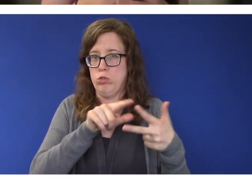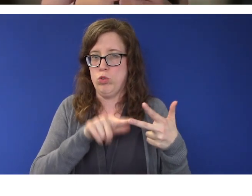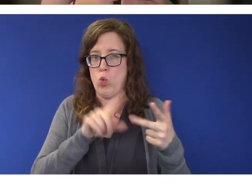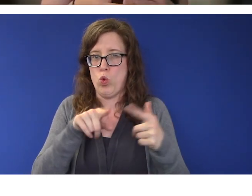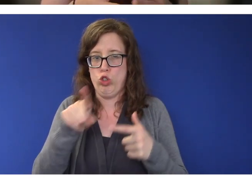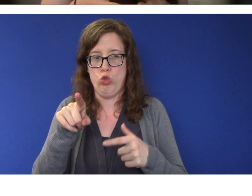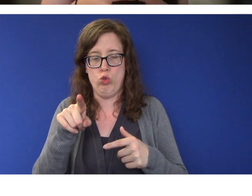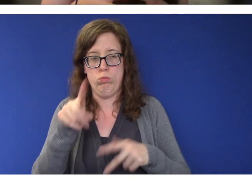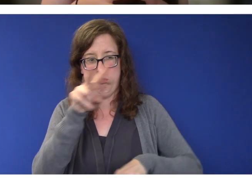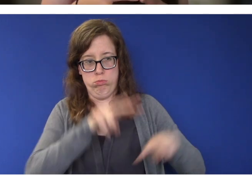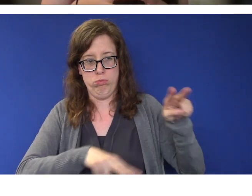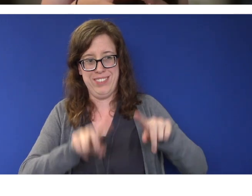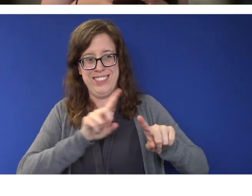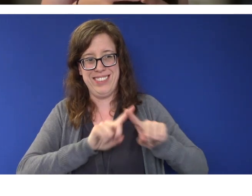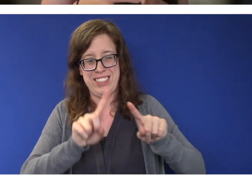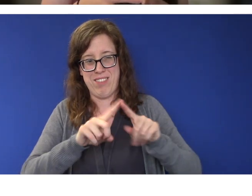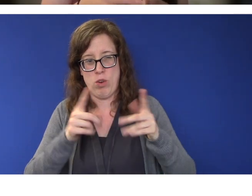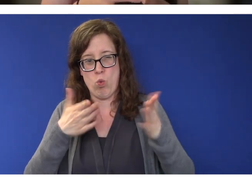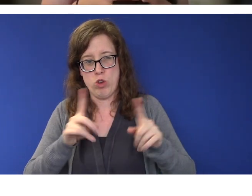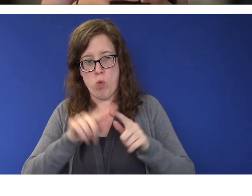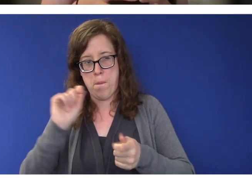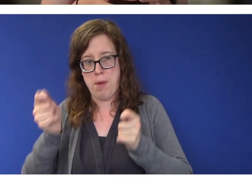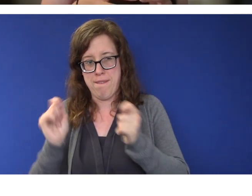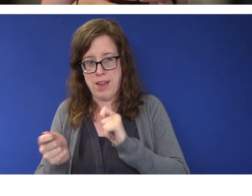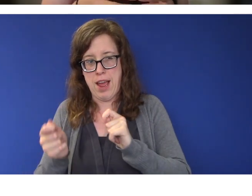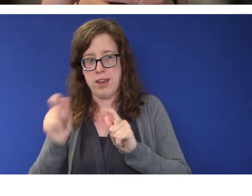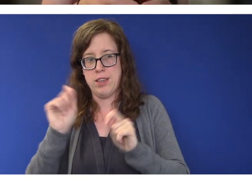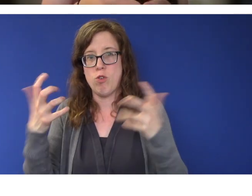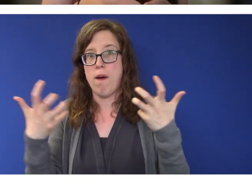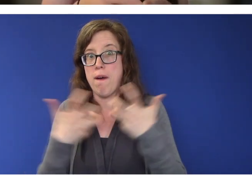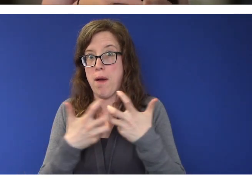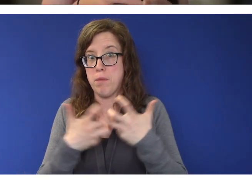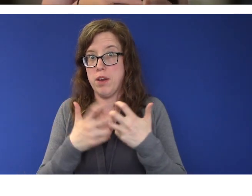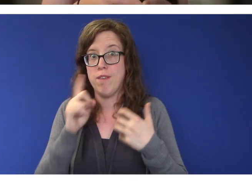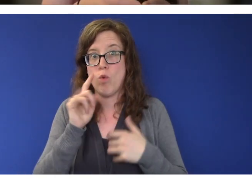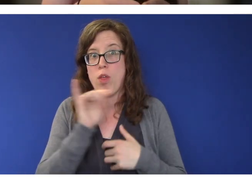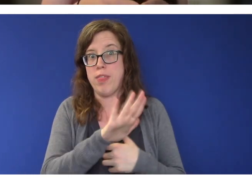you are looking at the different modifications and accommodations you are providing to the